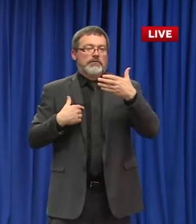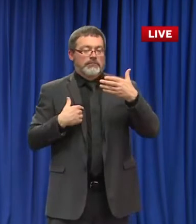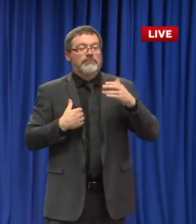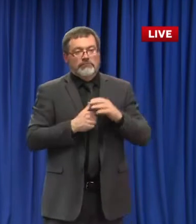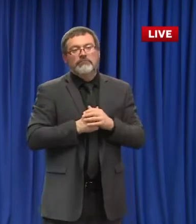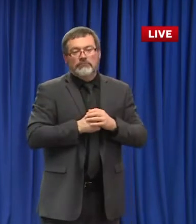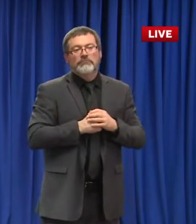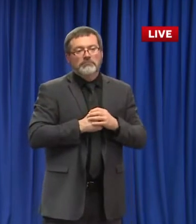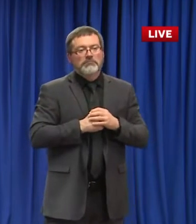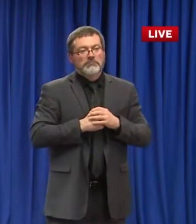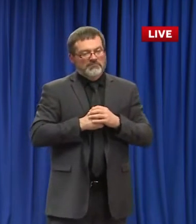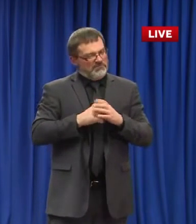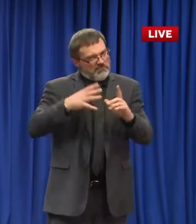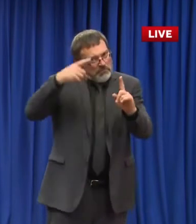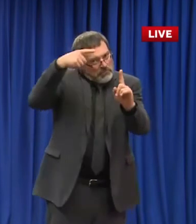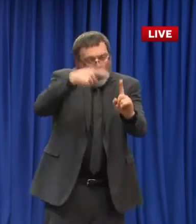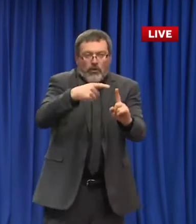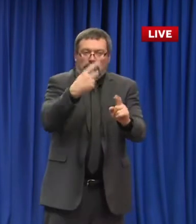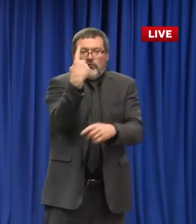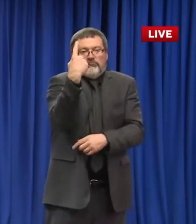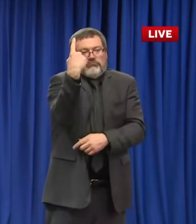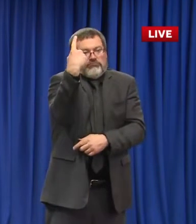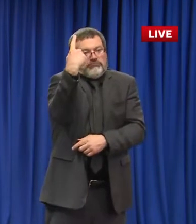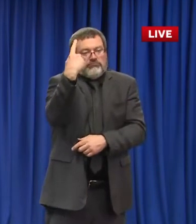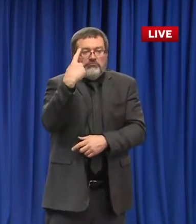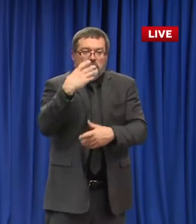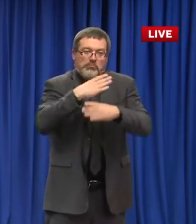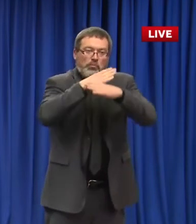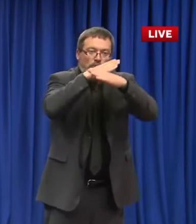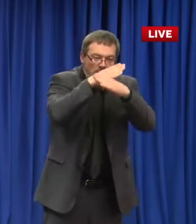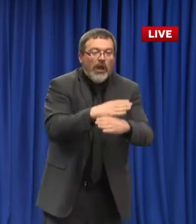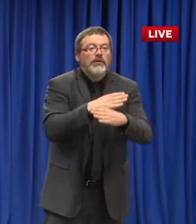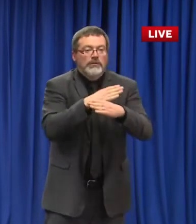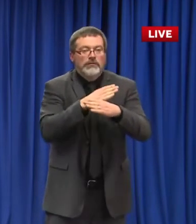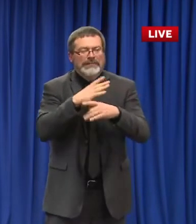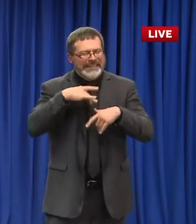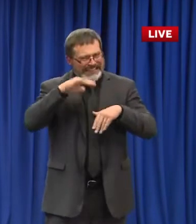SPREAD OR OTHER PEOPLE FROM COMING INTO CONTACT WITH THE PERSON’S RESPIRATORY DROPLETS.